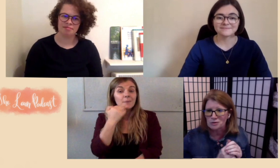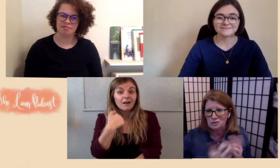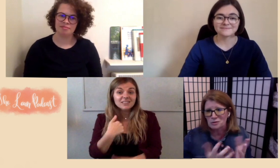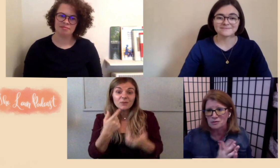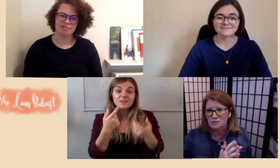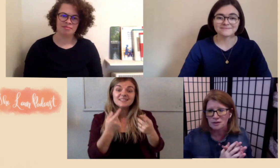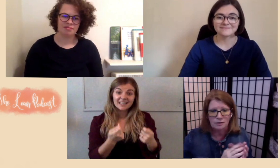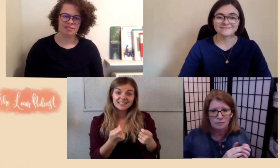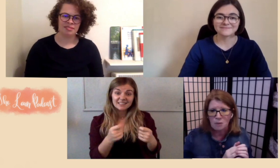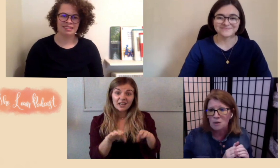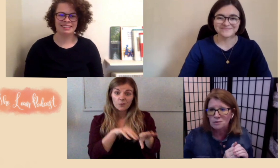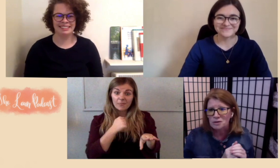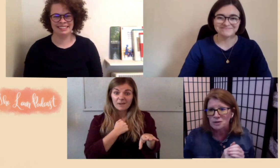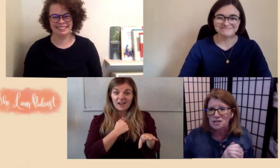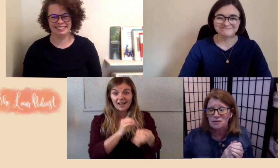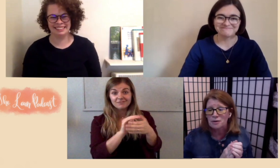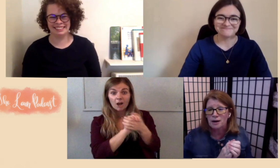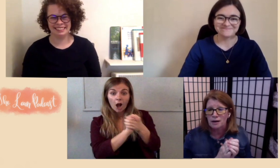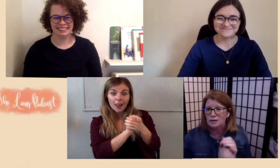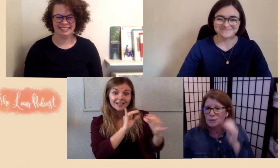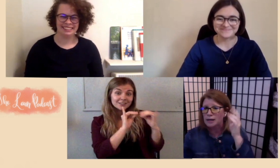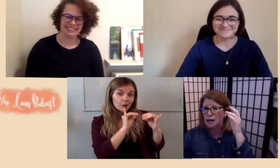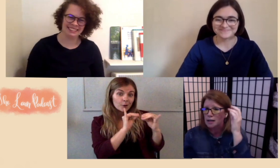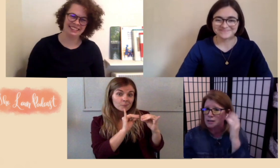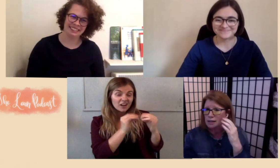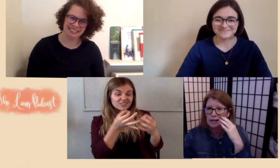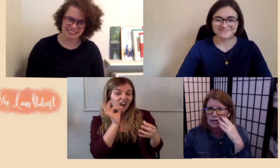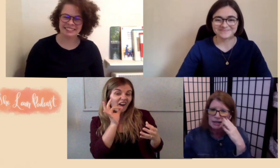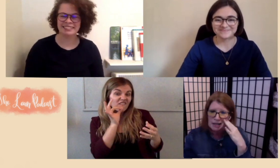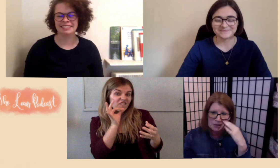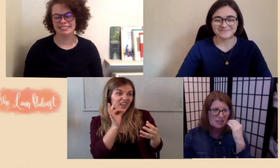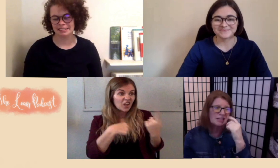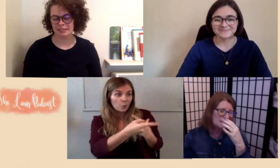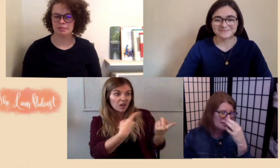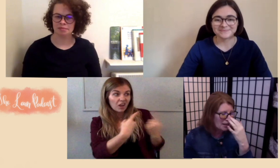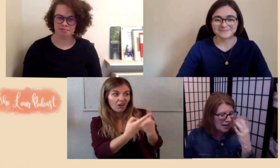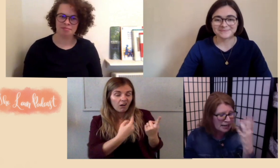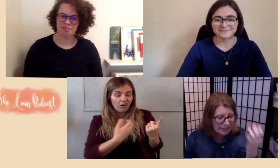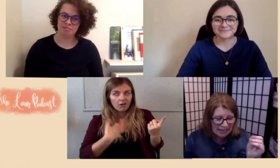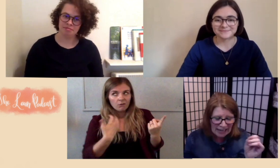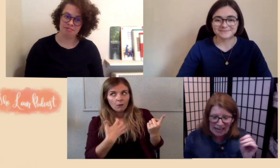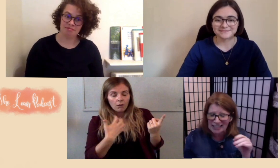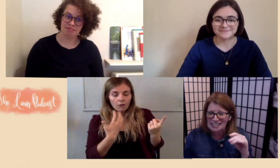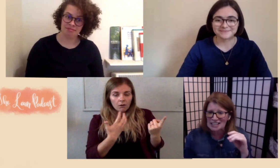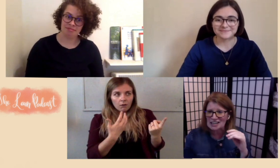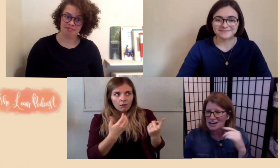And I was quite happy with moaning, on some level. A cup of coffee and moan, and then you go back to work.